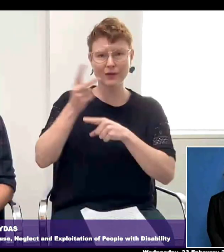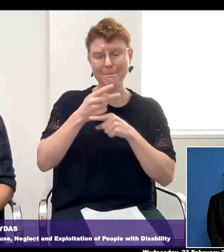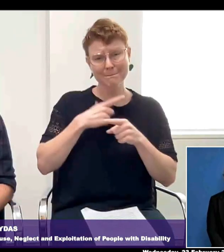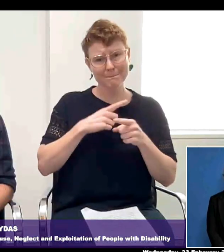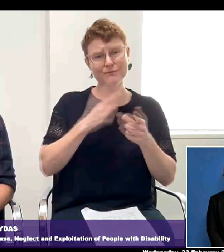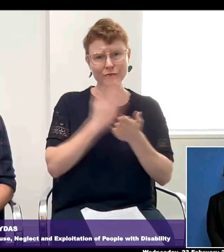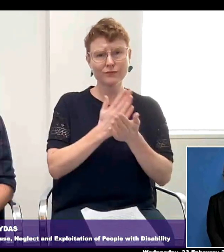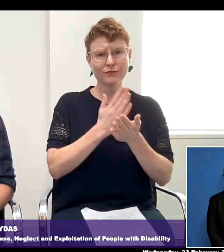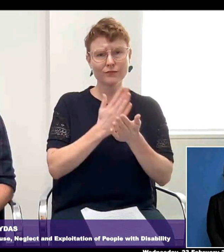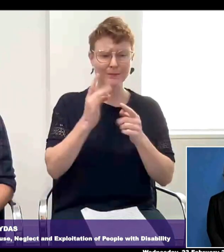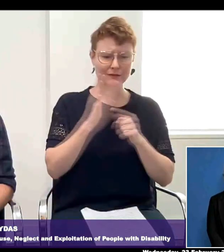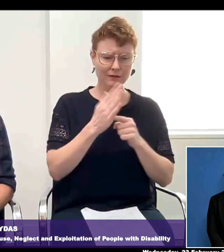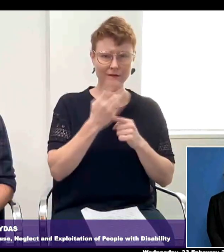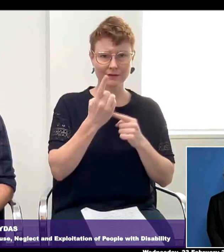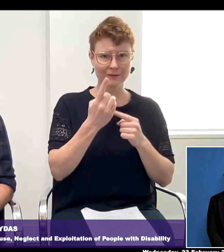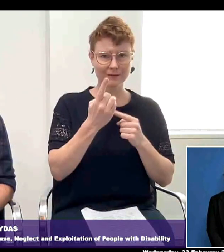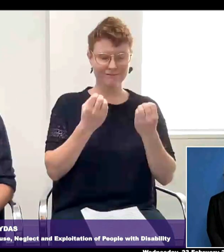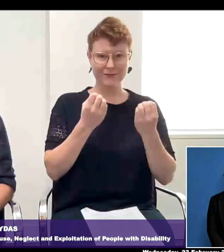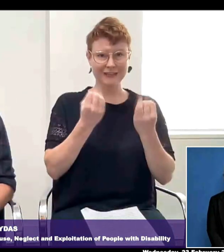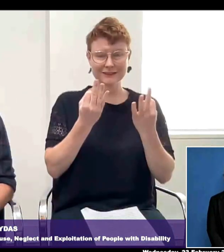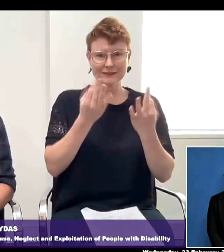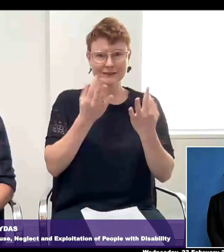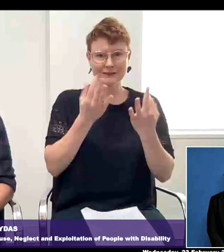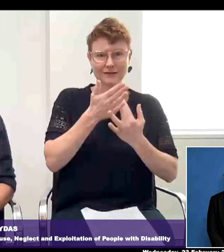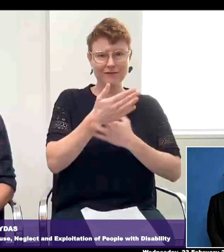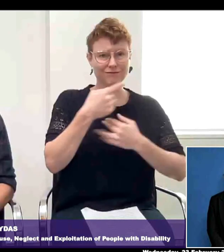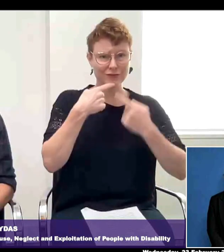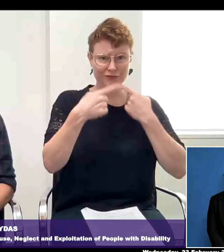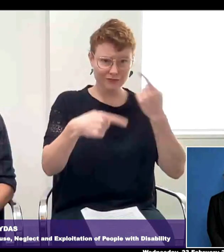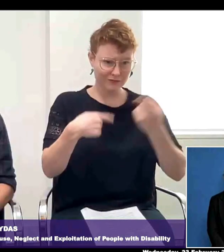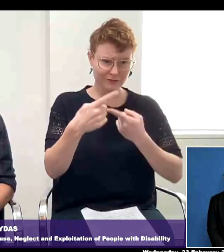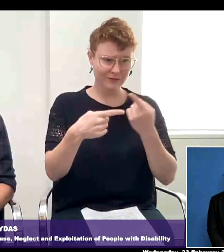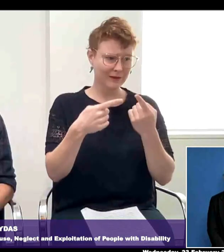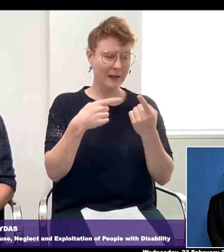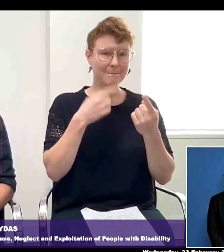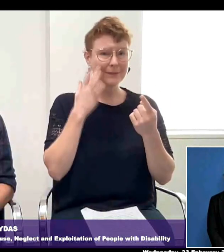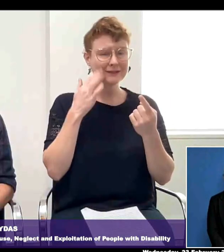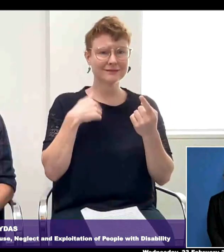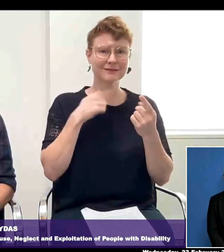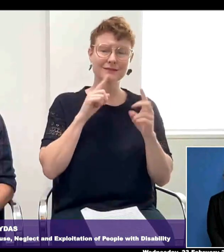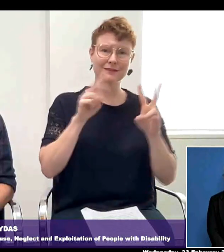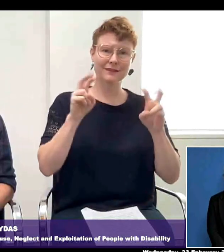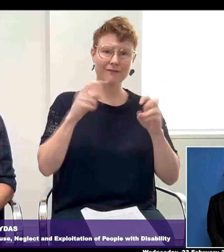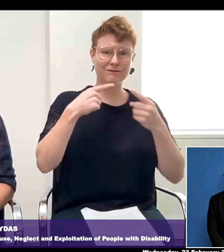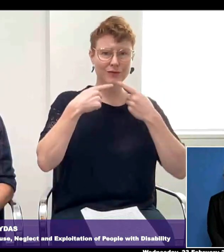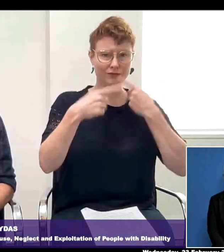And a similar comment that I raised previously about a lack of access to